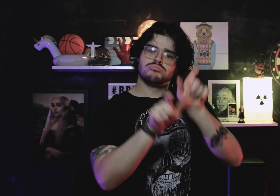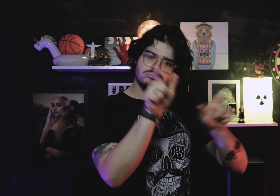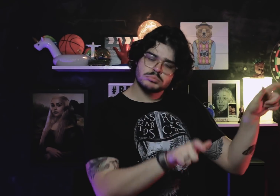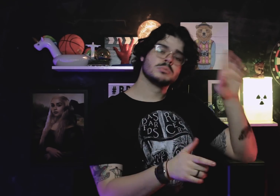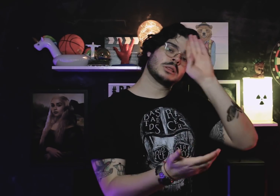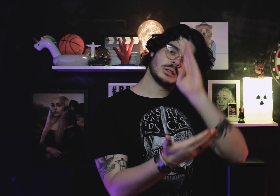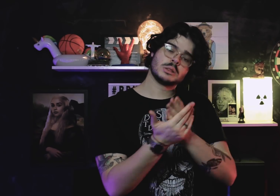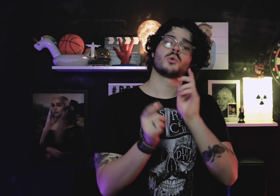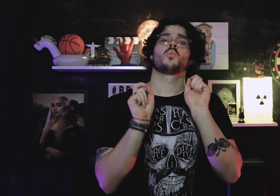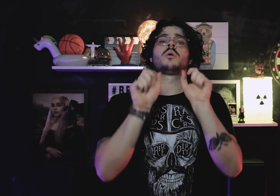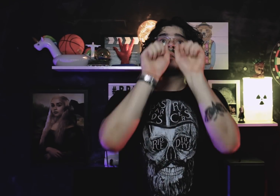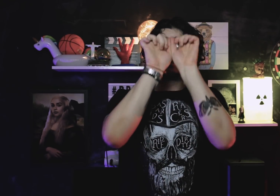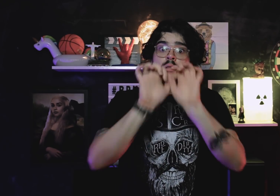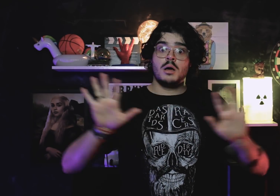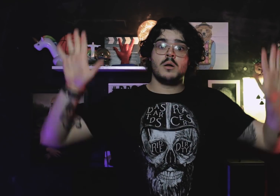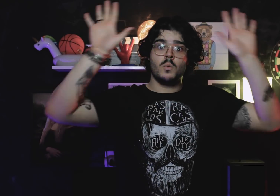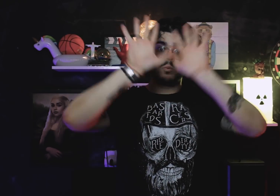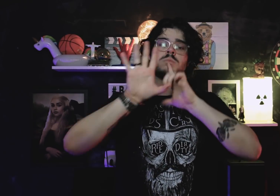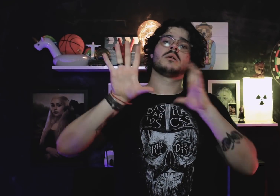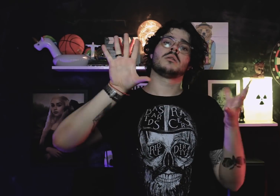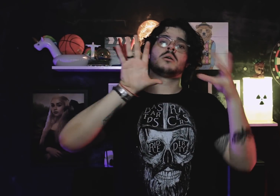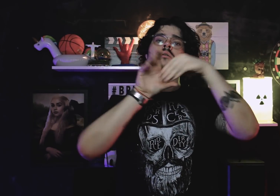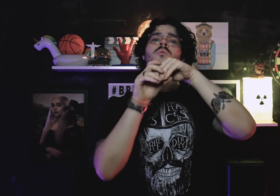They believe that in the universe there is ...